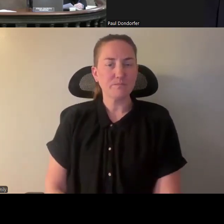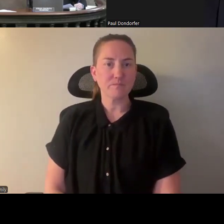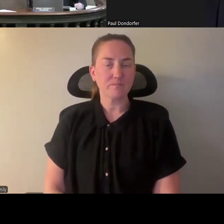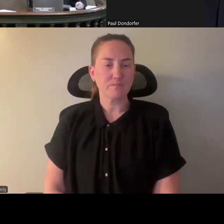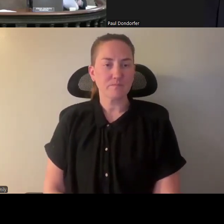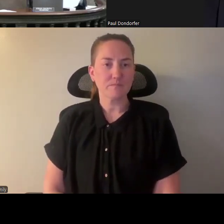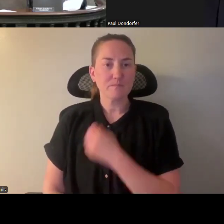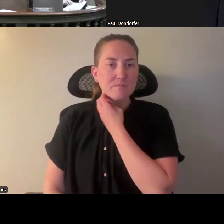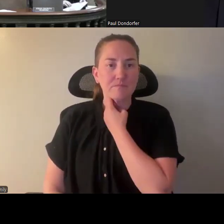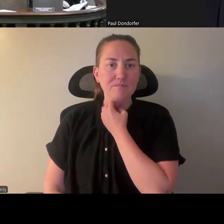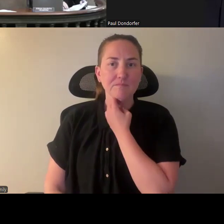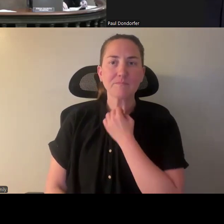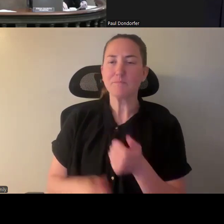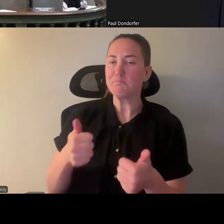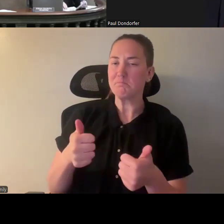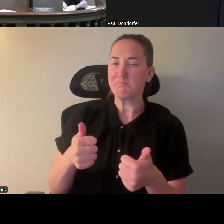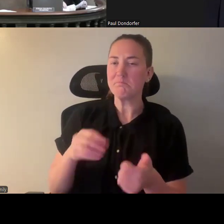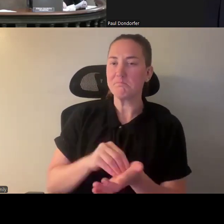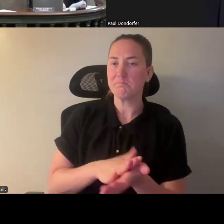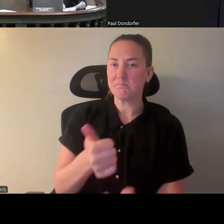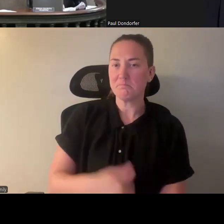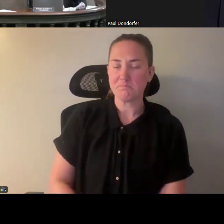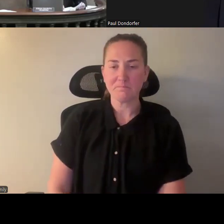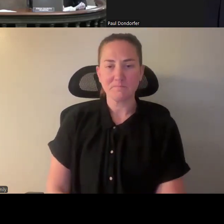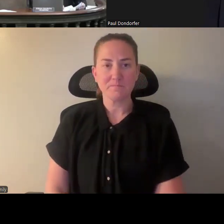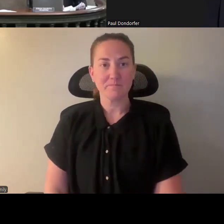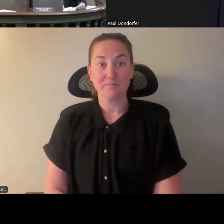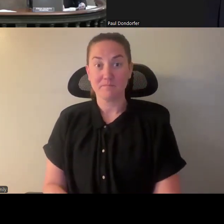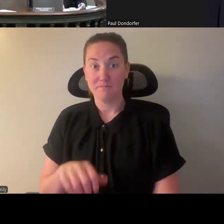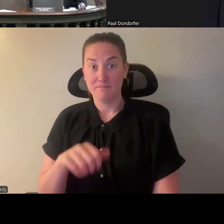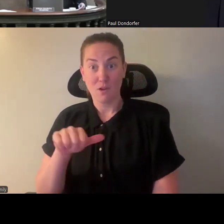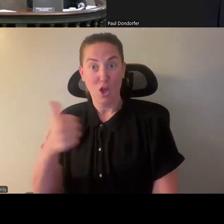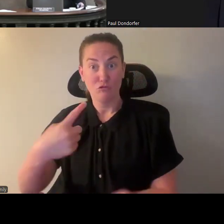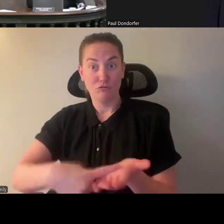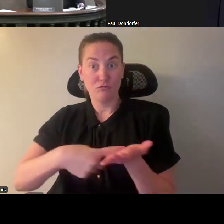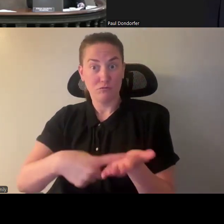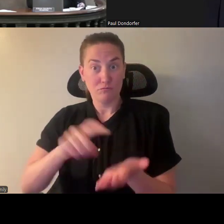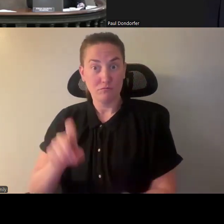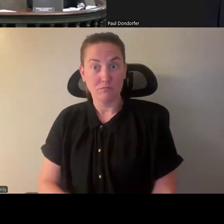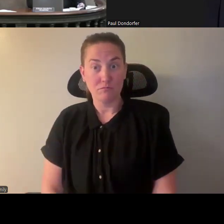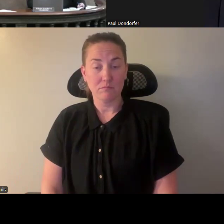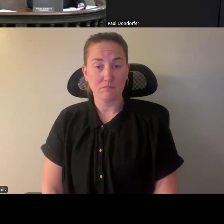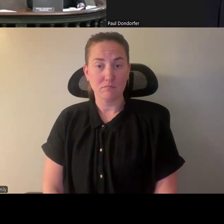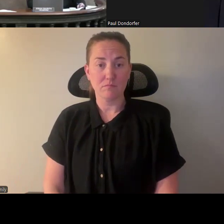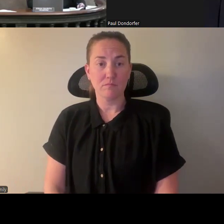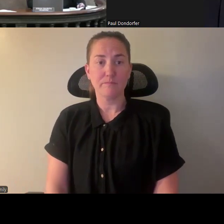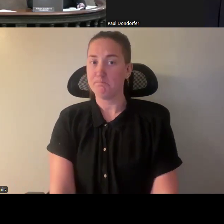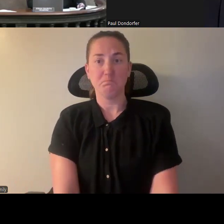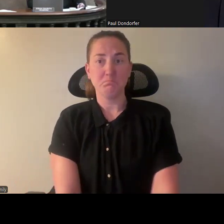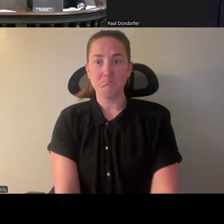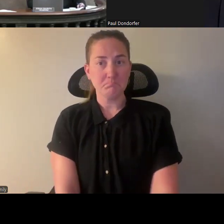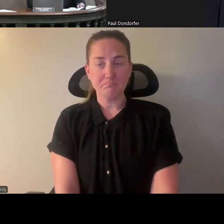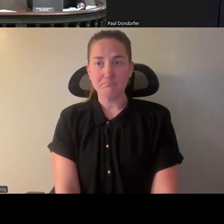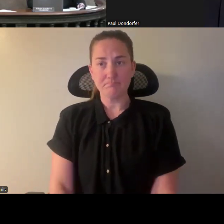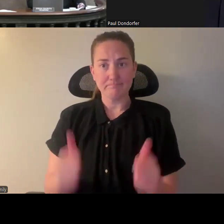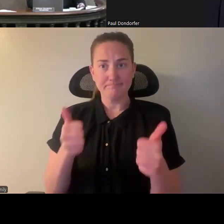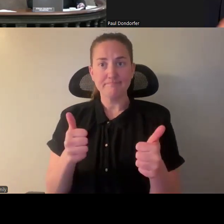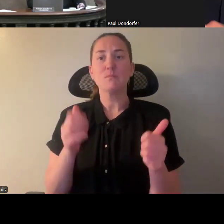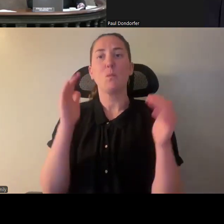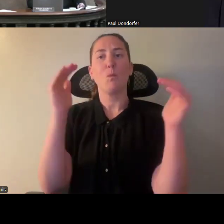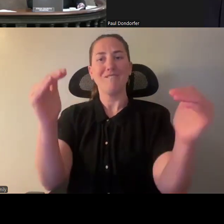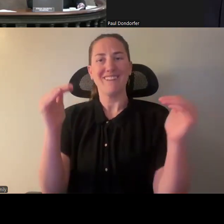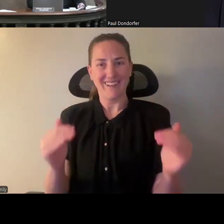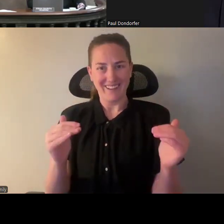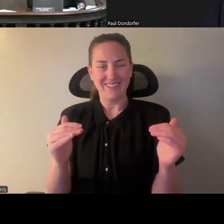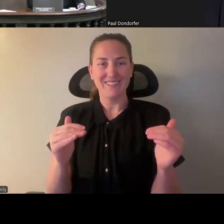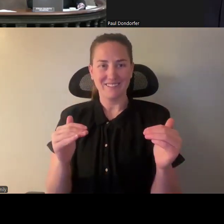I got that Thank you Any other discuss No Okay We're going to move on moving the agenda Yep